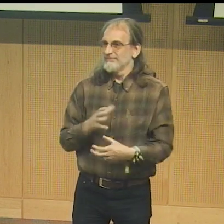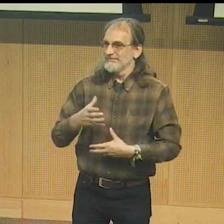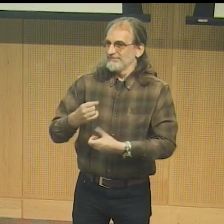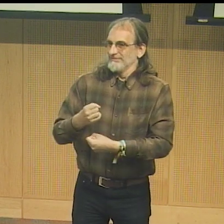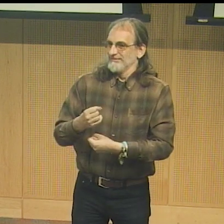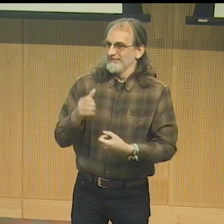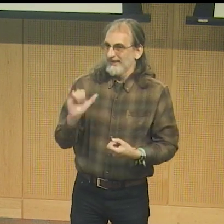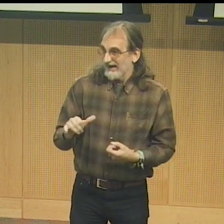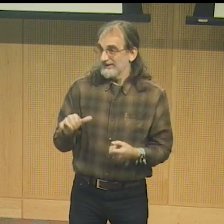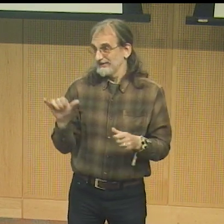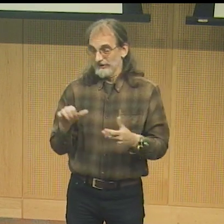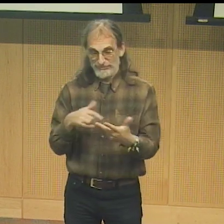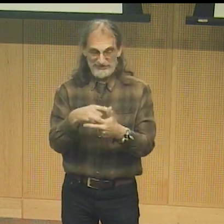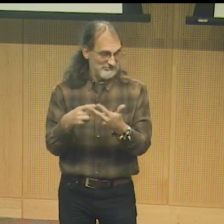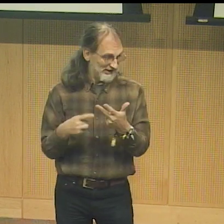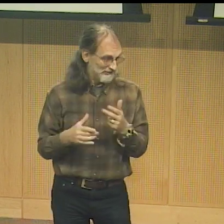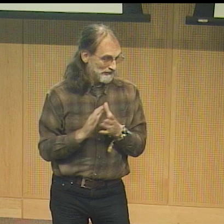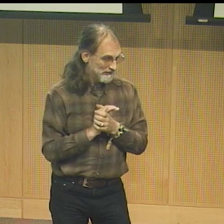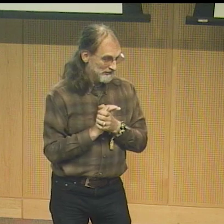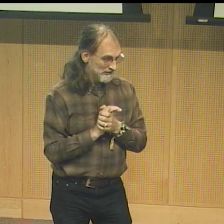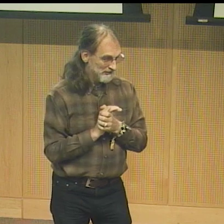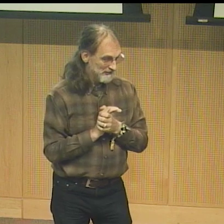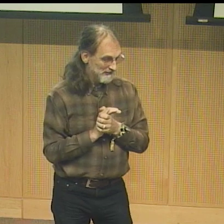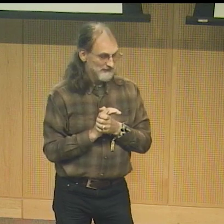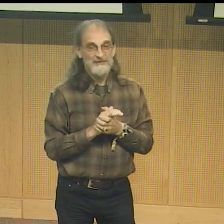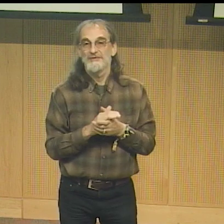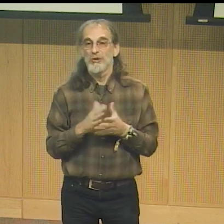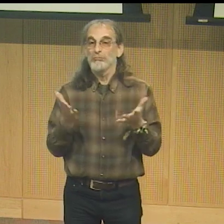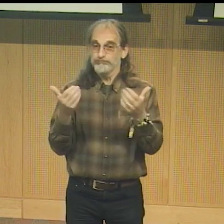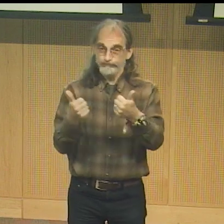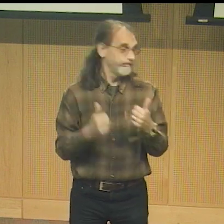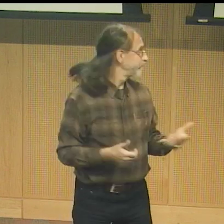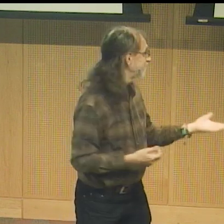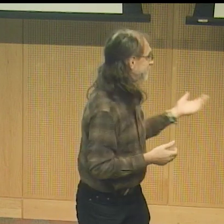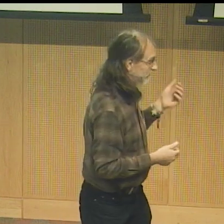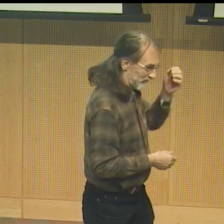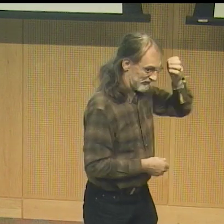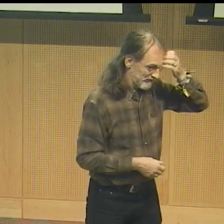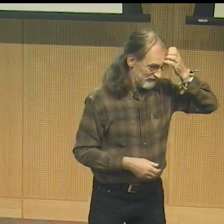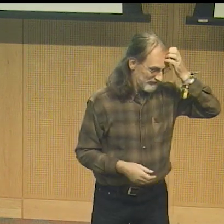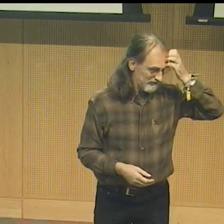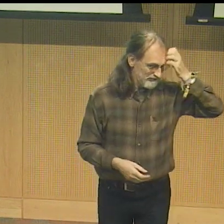an empowering experience for them. So, those are just a few of the bits of feedback that I've heard.